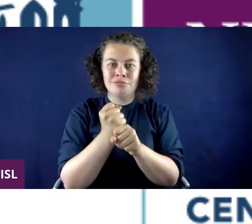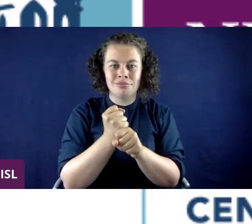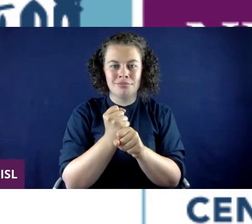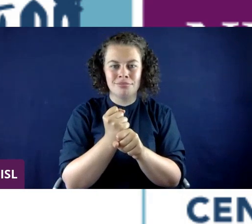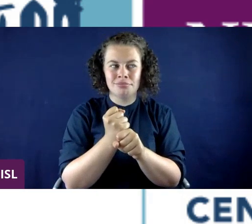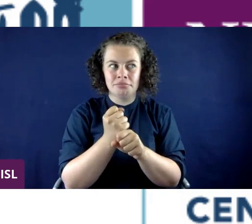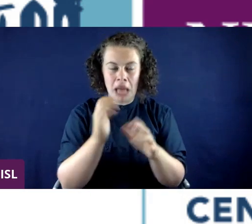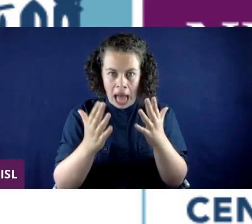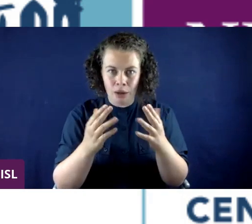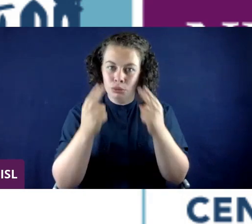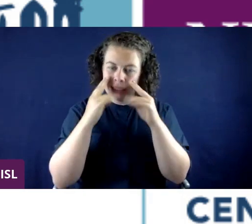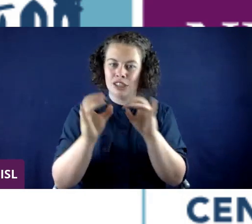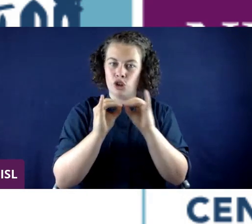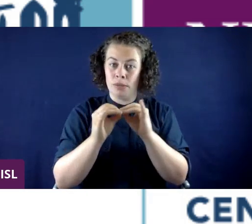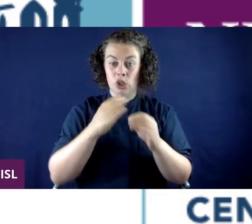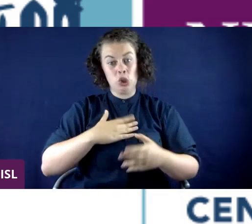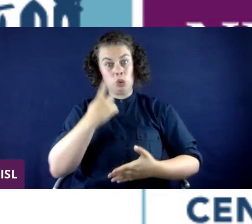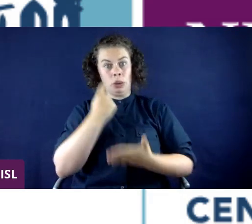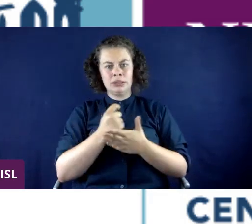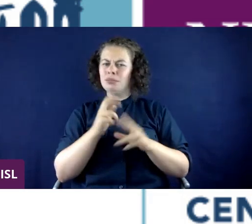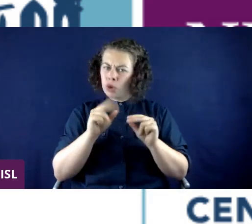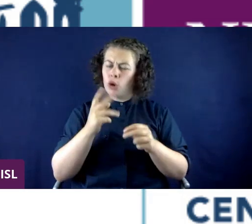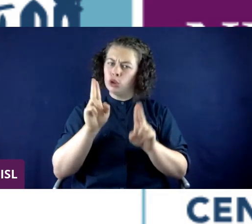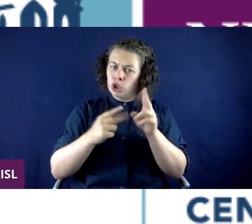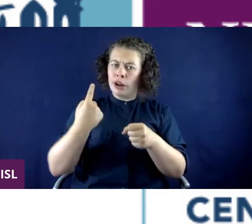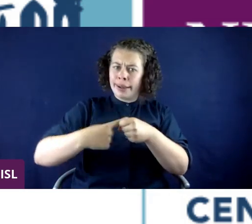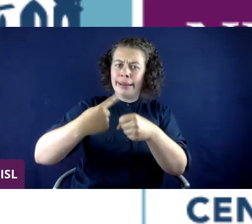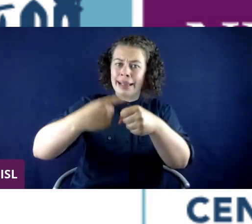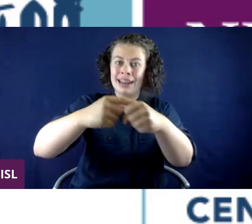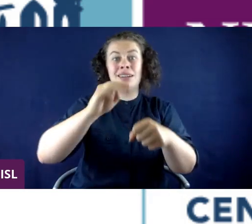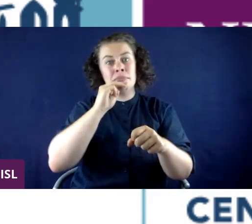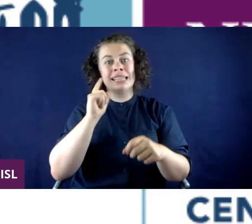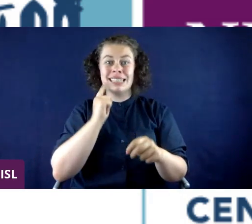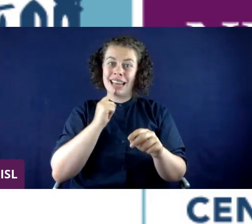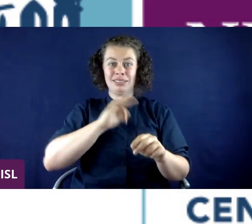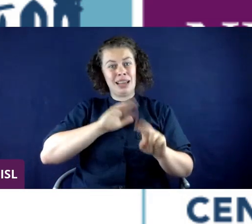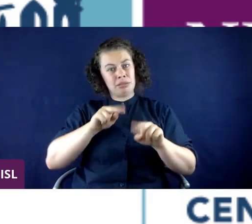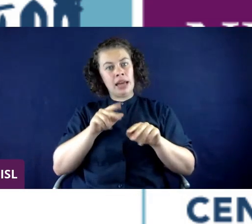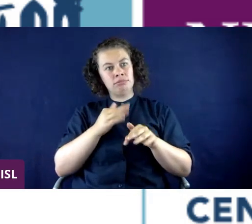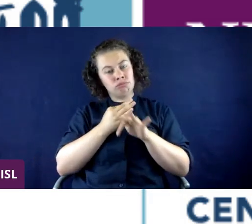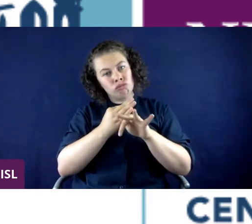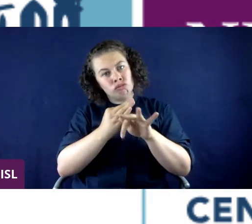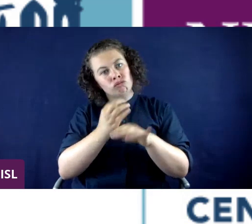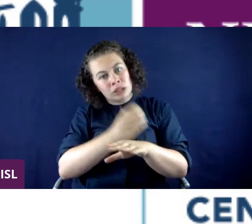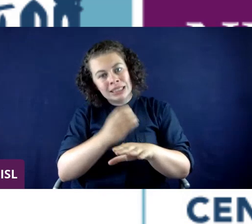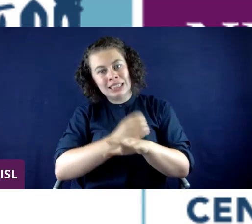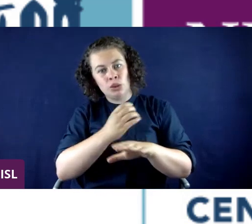explicit, how does anybody who is deaf or Hard of Hearing know that a webinar like this is